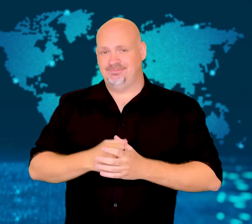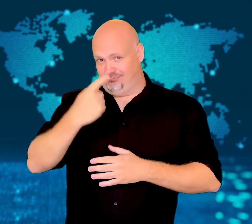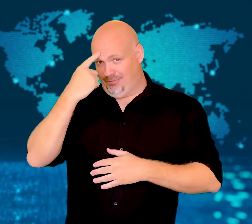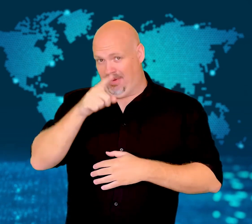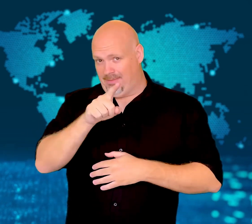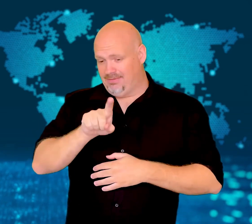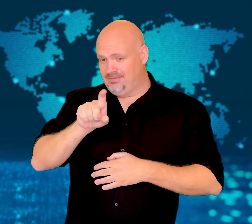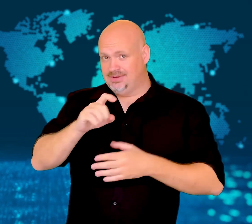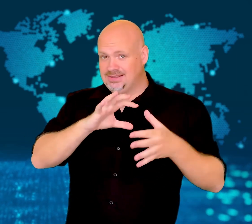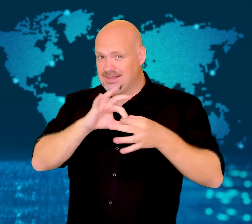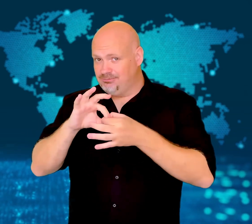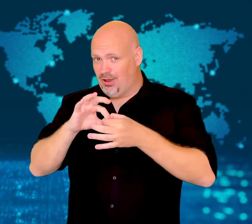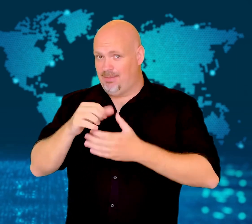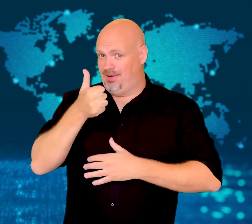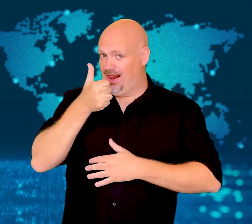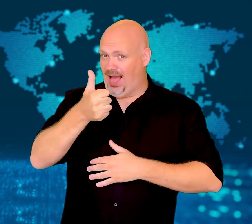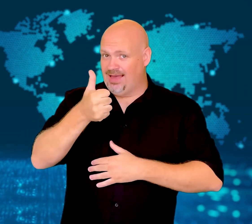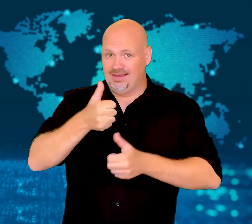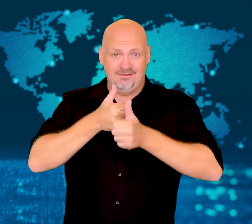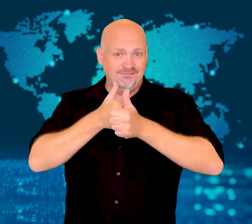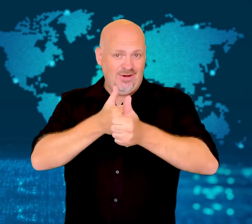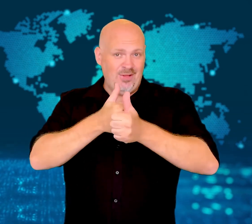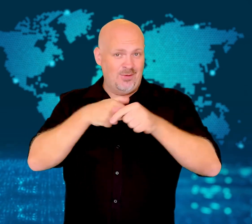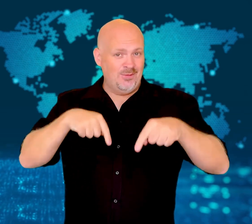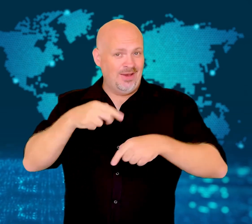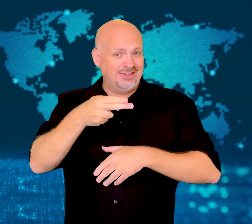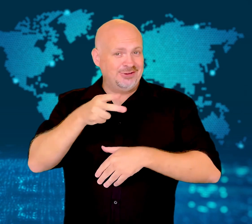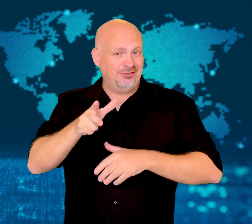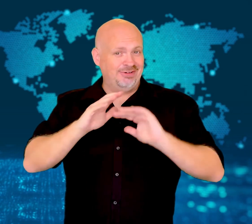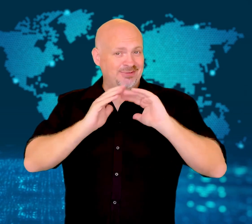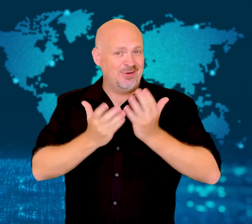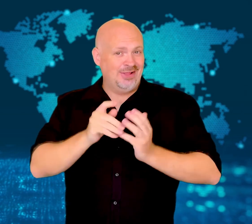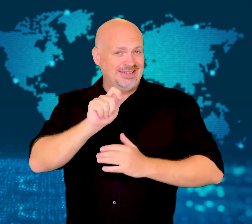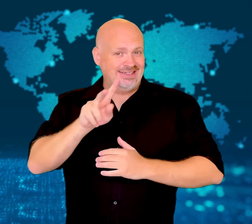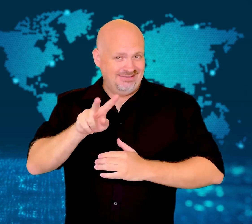Don't forget to subscribe, like, and follow H3 World TV